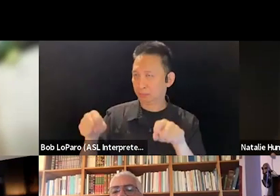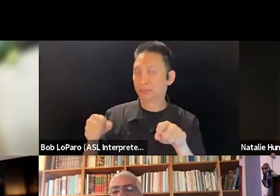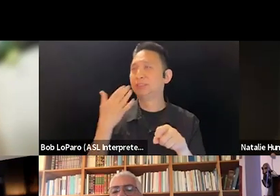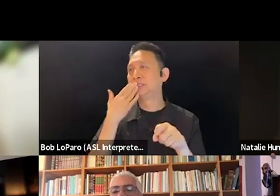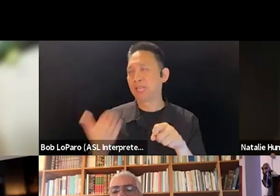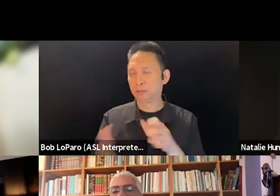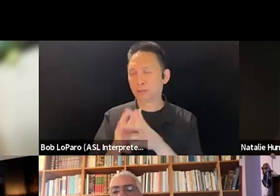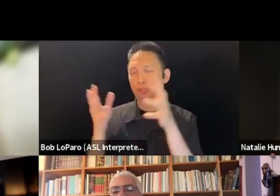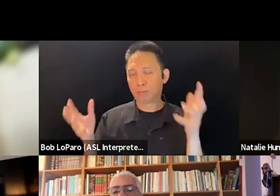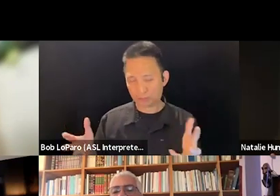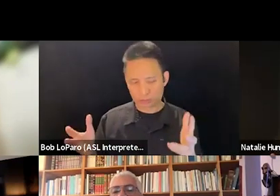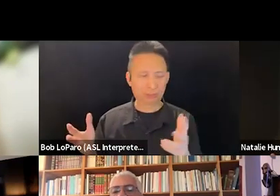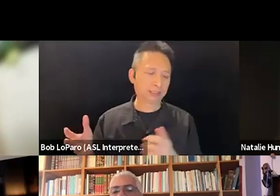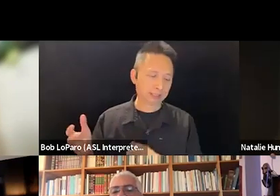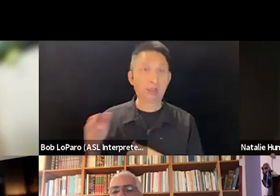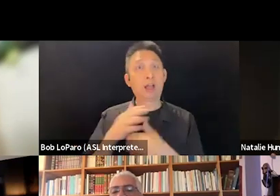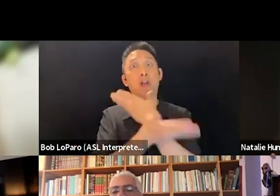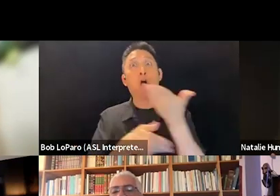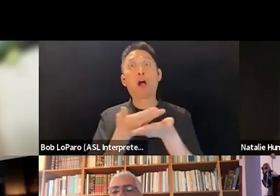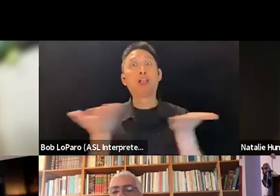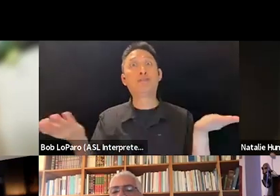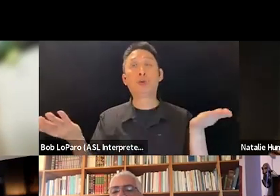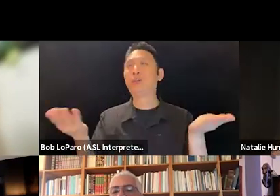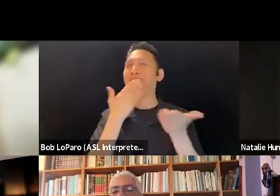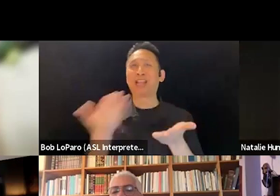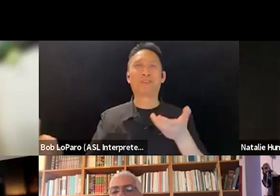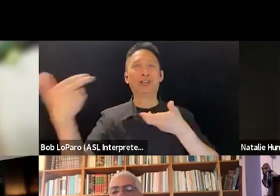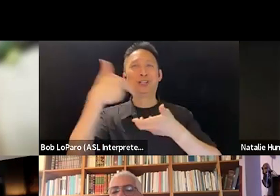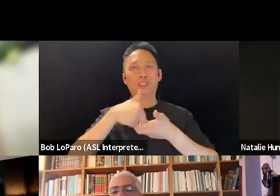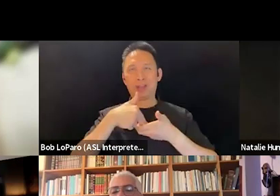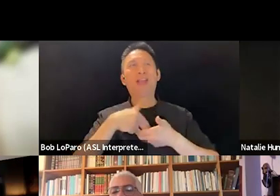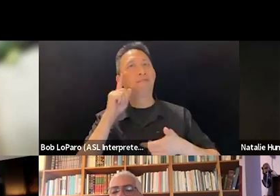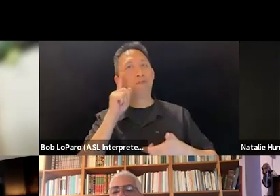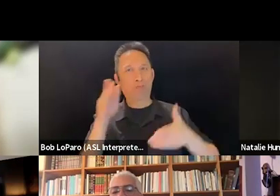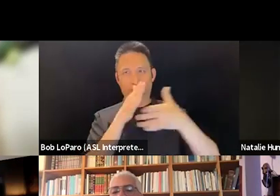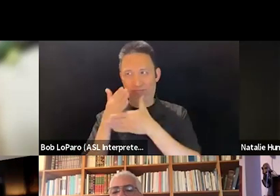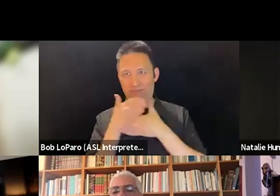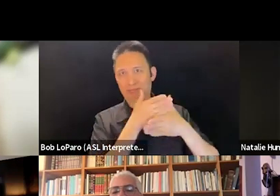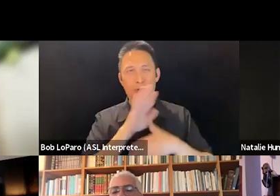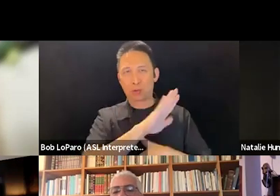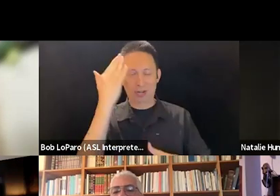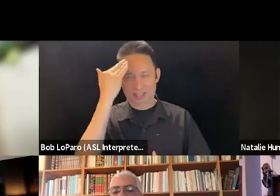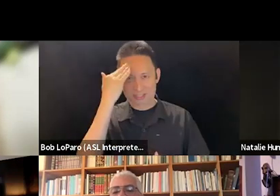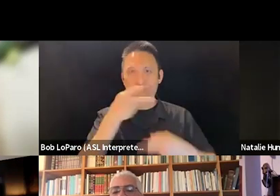But thank you again all of you for joining us today for giving us this knowledge. Take care and we will see you again